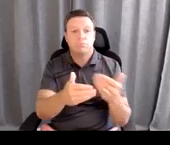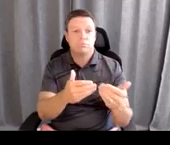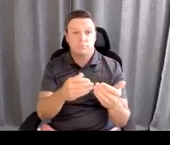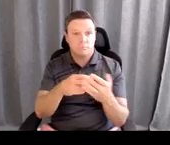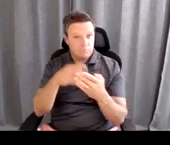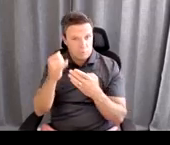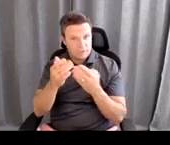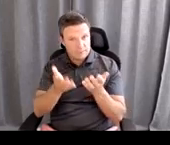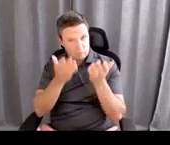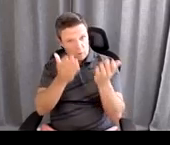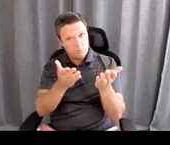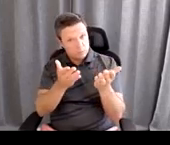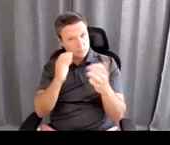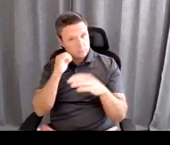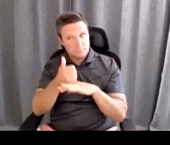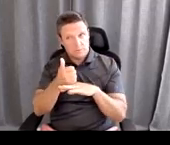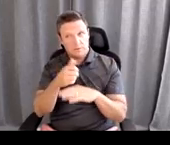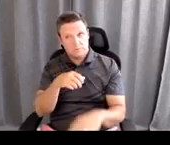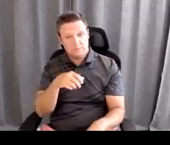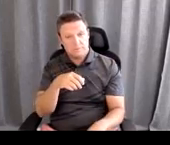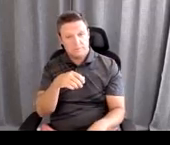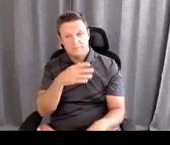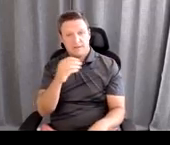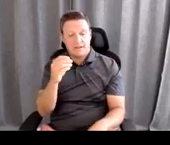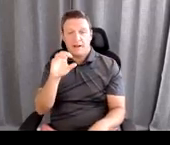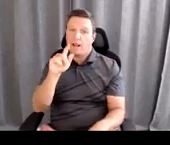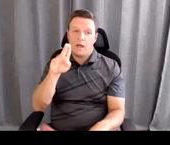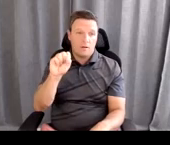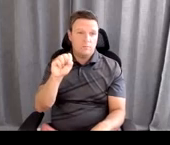That's where campus clubs can work together in conjunction